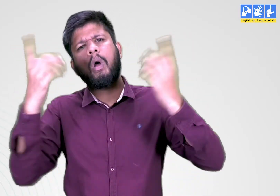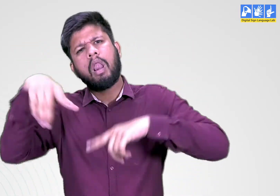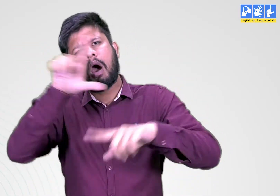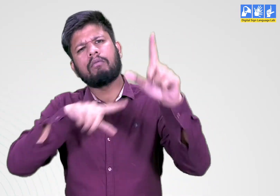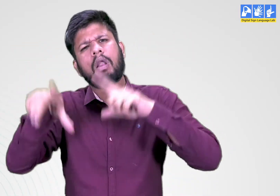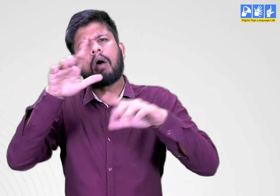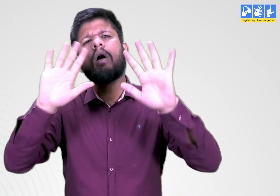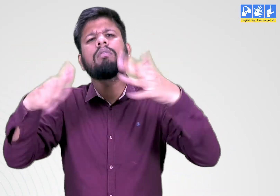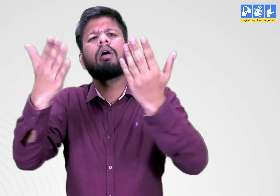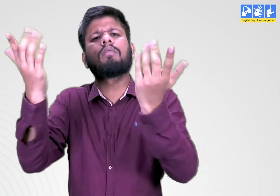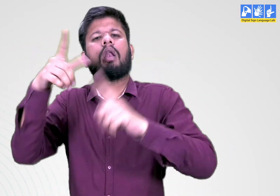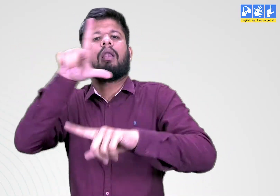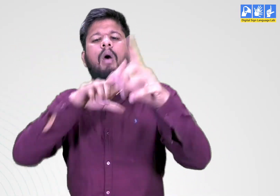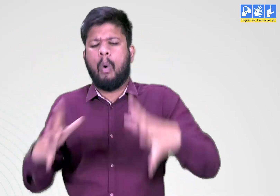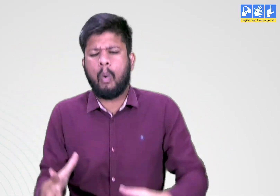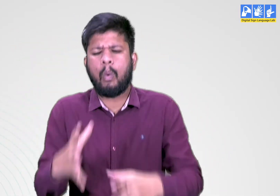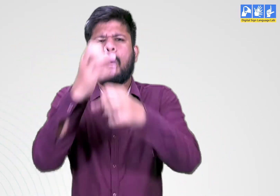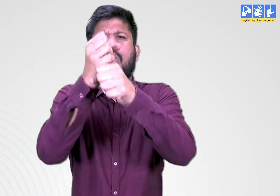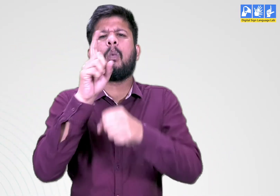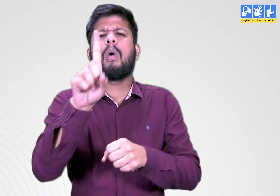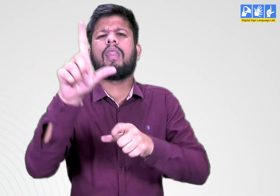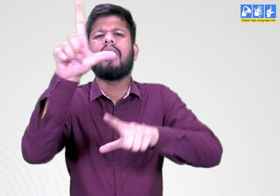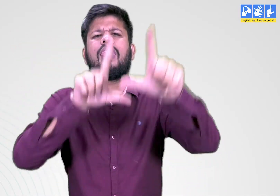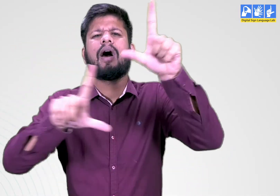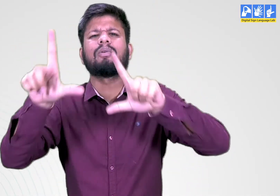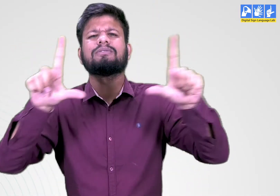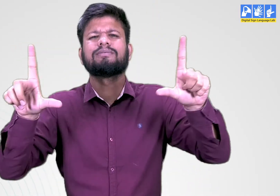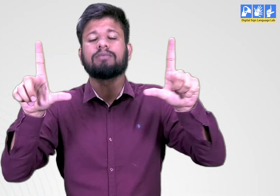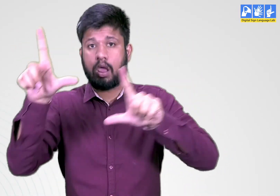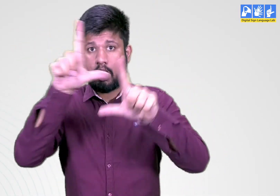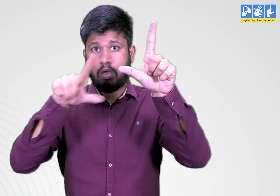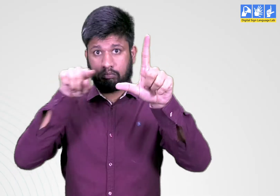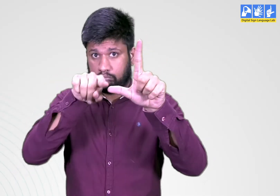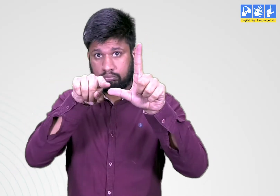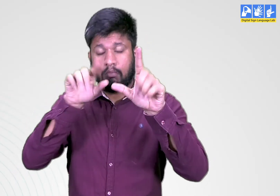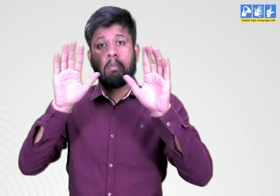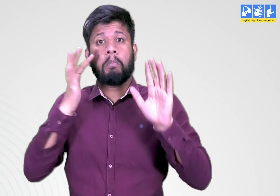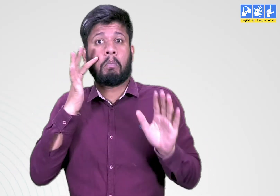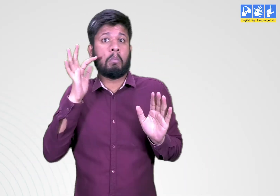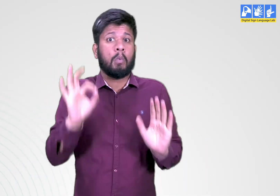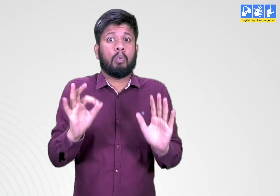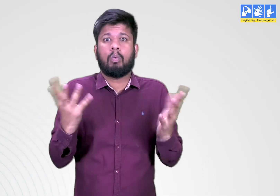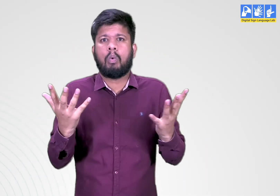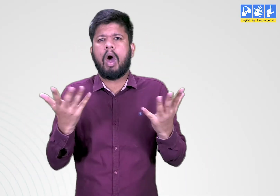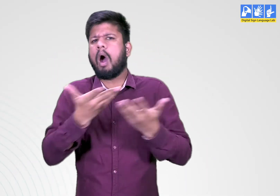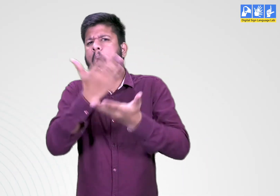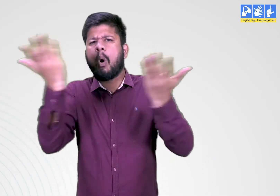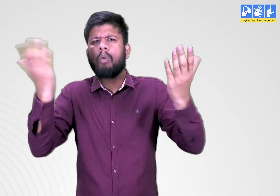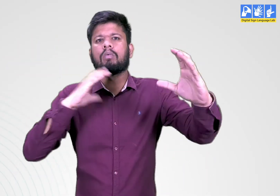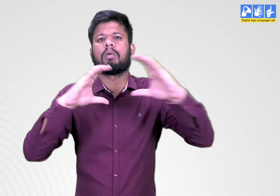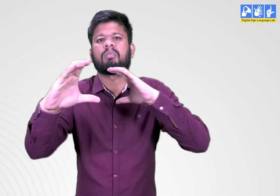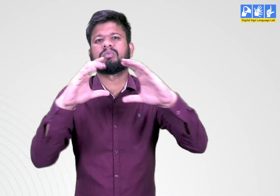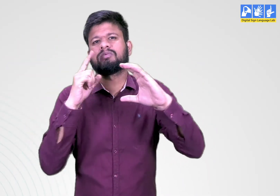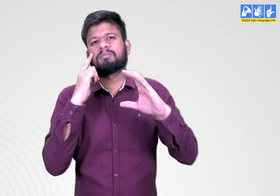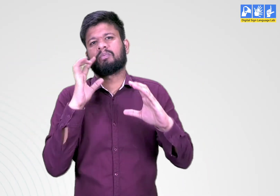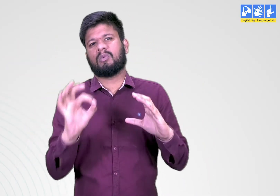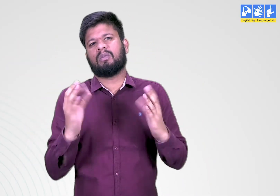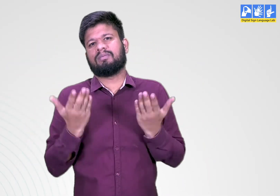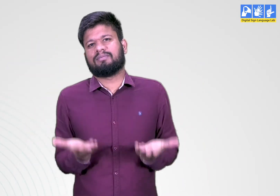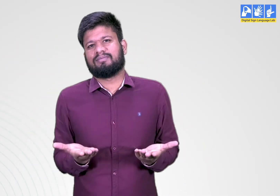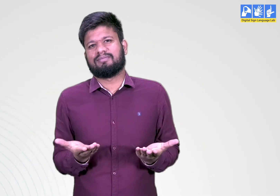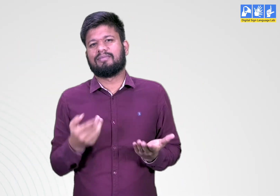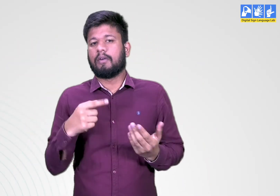Language is a medium of communication that helps us express and conveying our thoughts, feelings, and emotions.